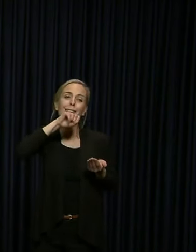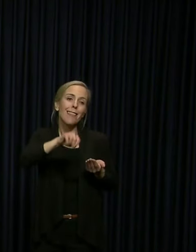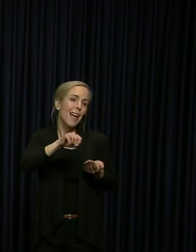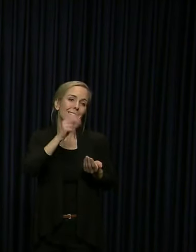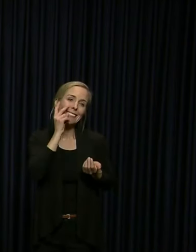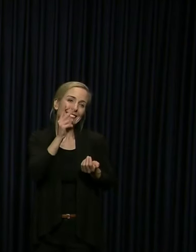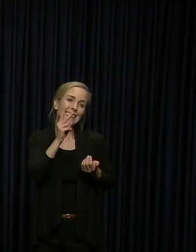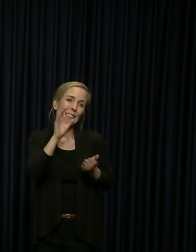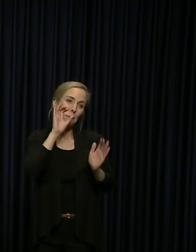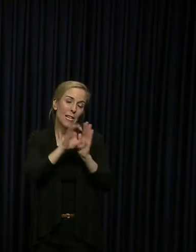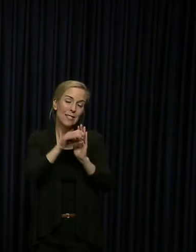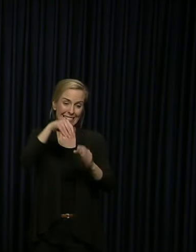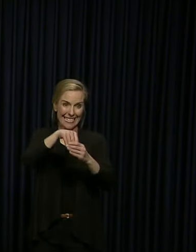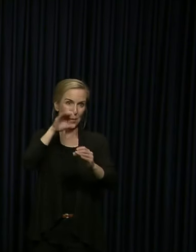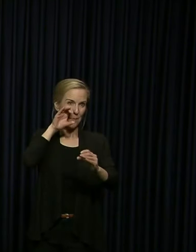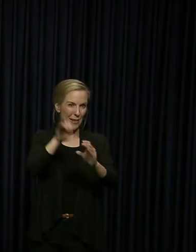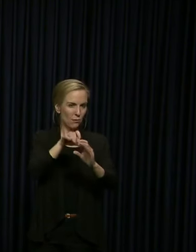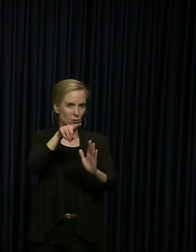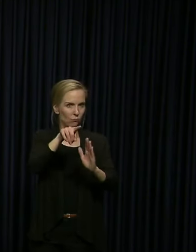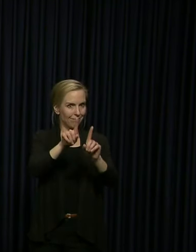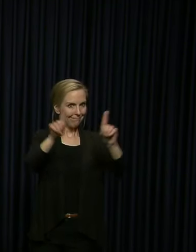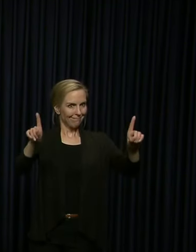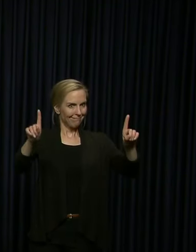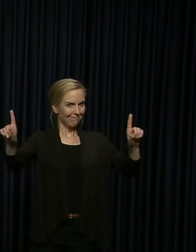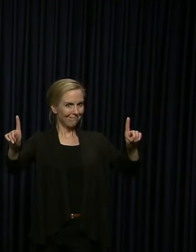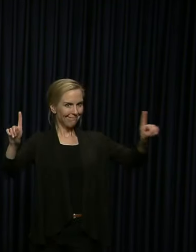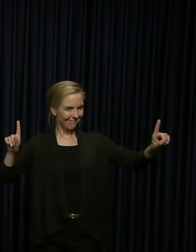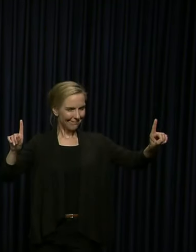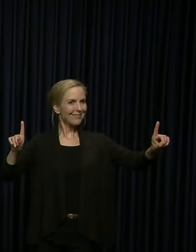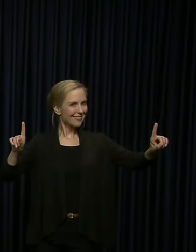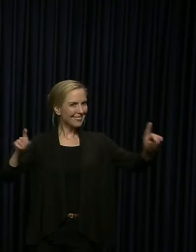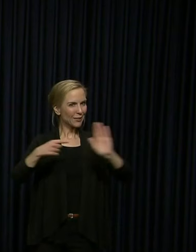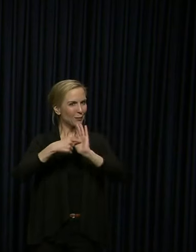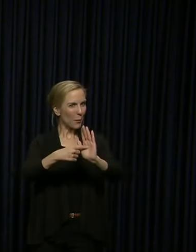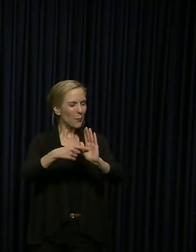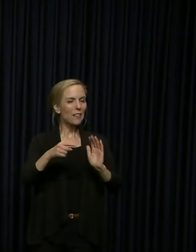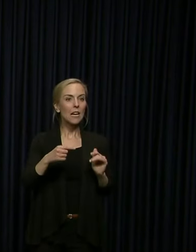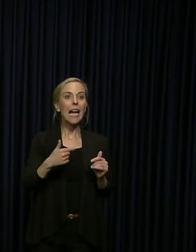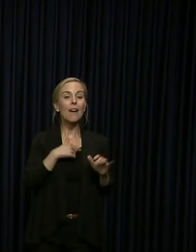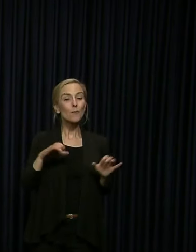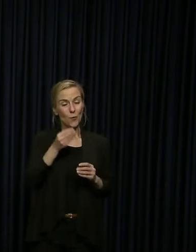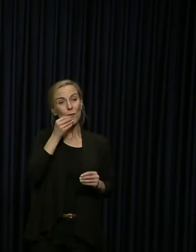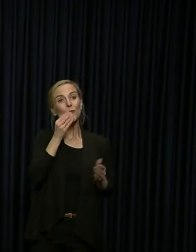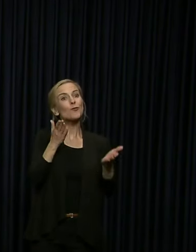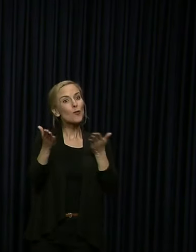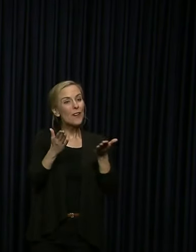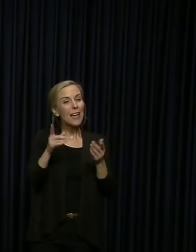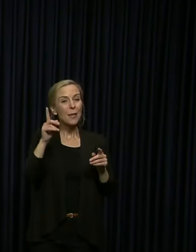RULE ABOUT EVERYTHING. THE BEST CASE SCENARIO, IF YOU HAVE TO MOVE, KNOWING THAT